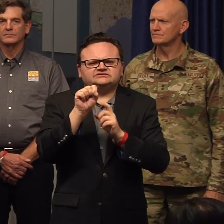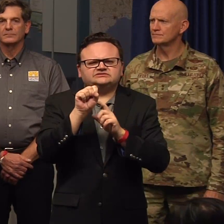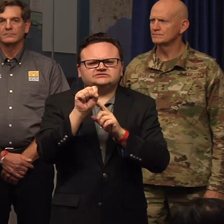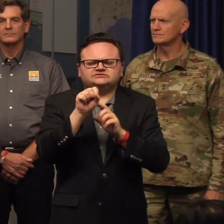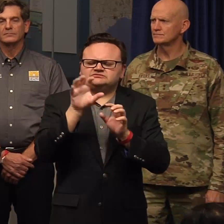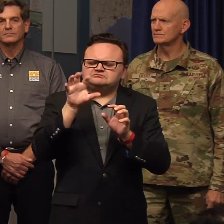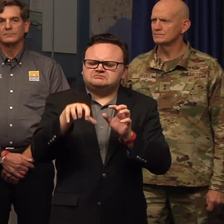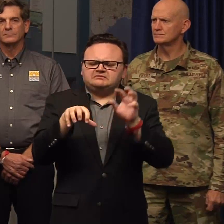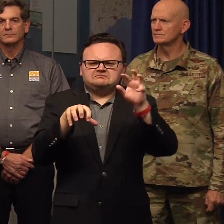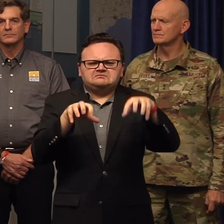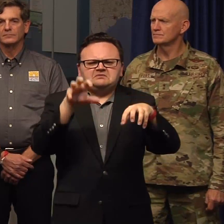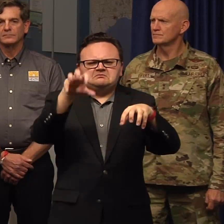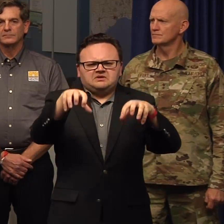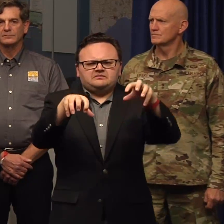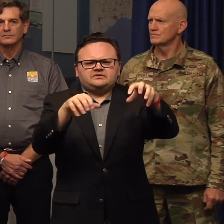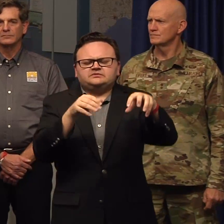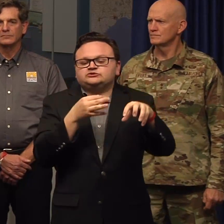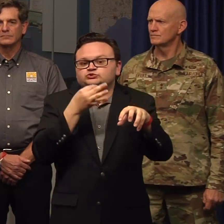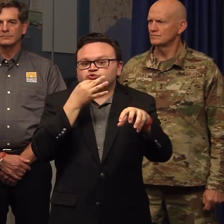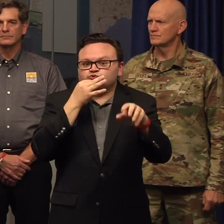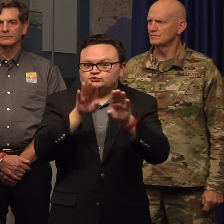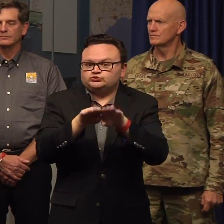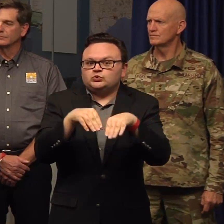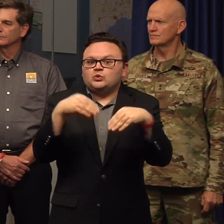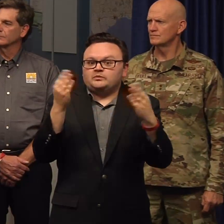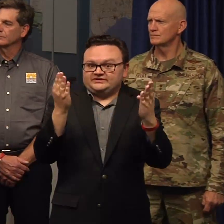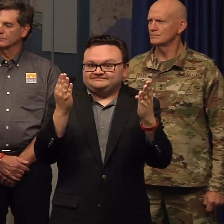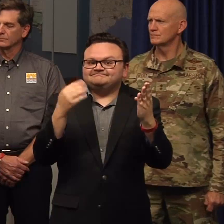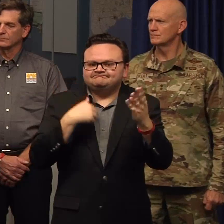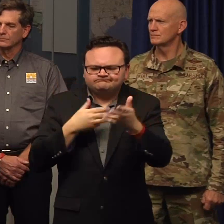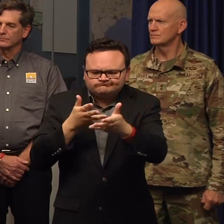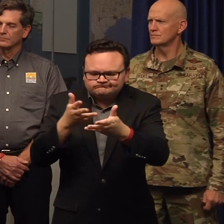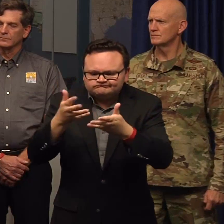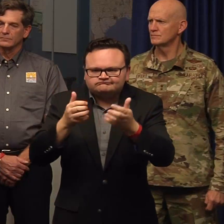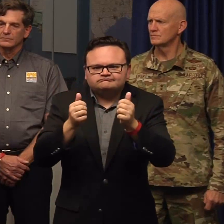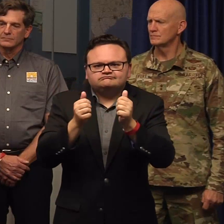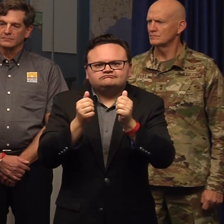INDIVIDUALS BUT I THINK IT IS IMPORTANT TO NOTE THAT THERE IS ABOUT 17 SITES CURRENTLY IN OPERATION OR OPENING SOON